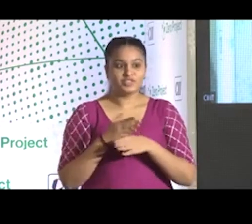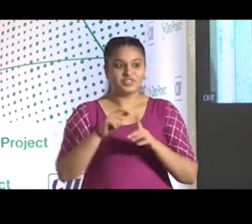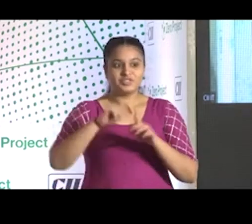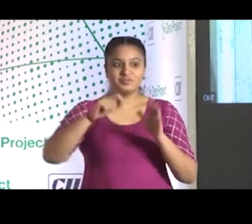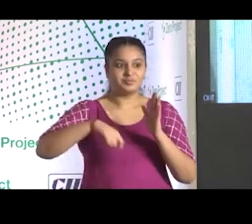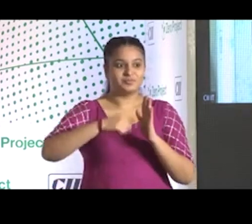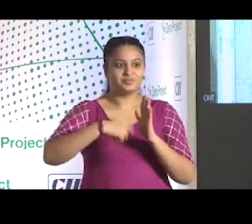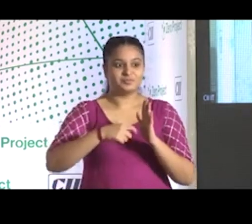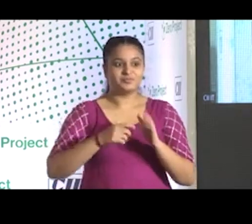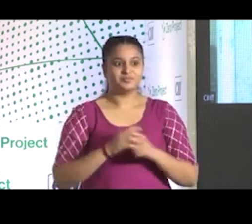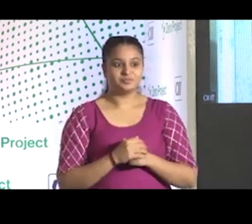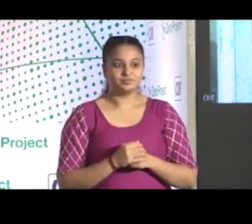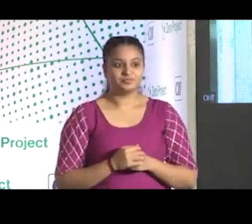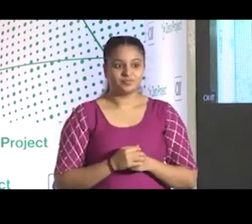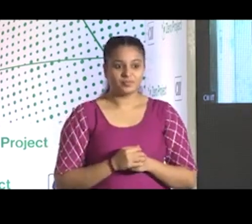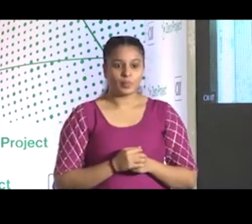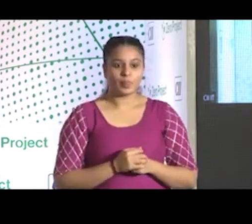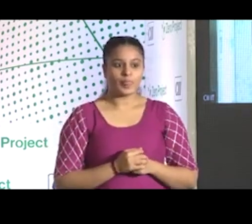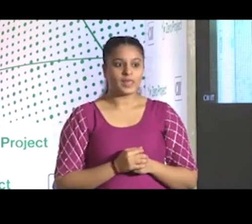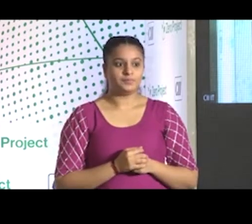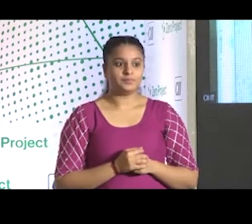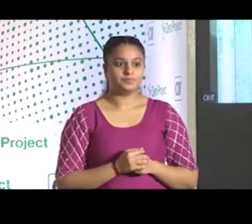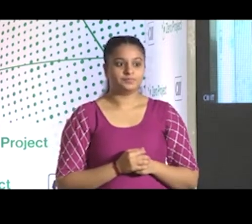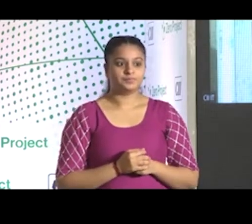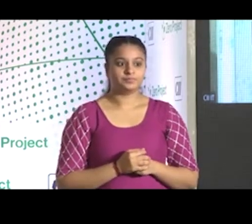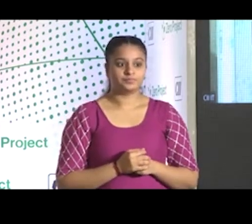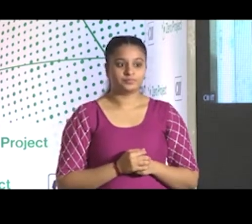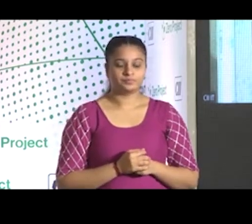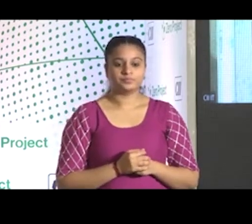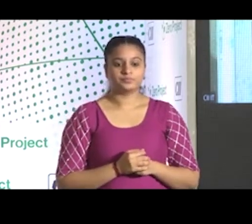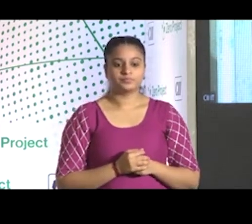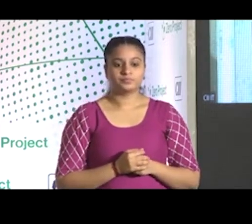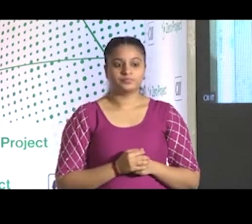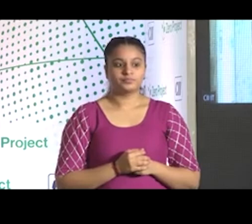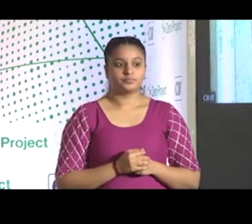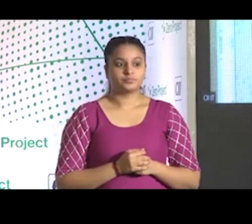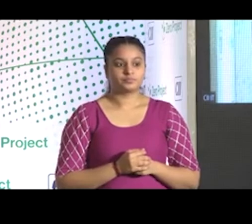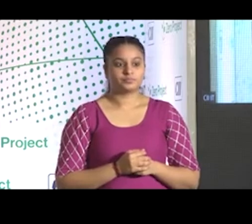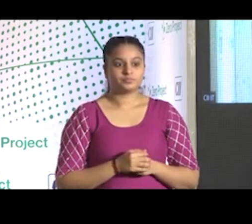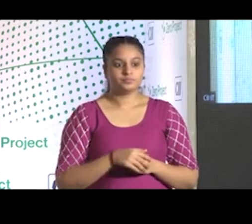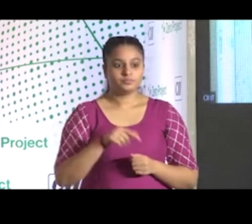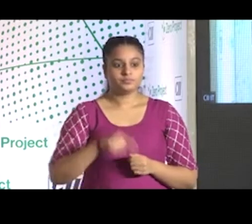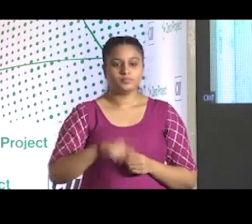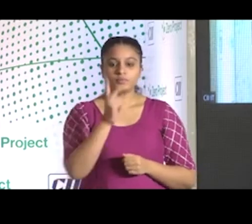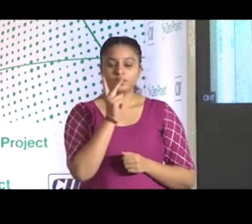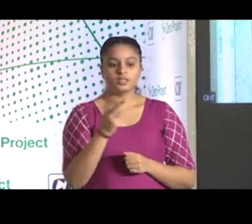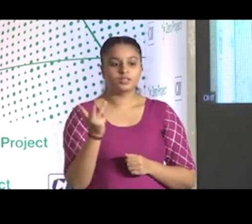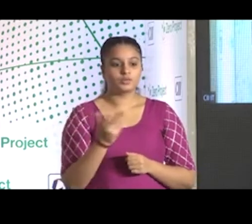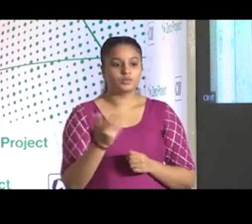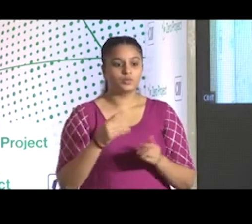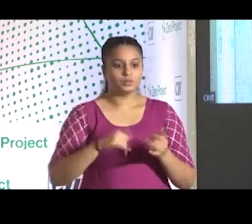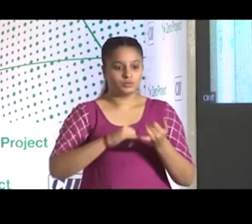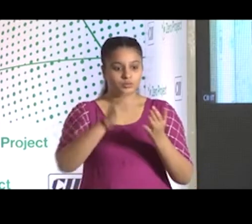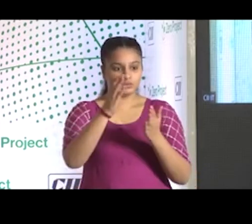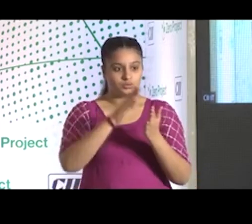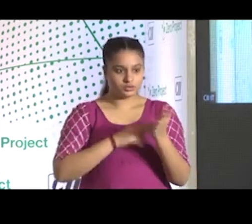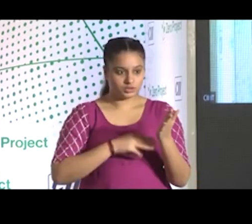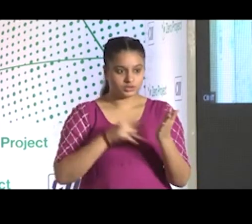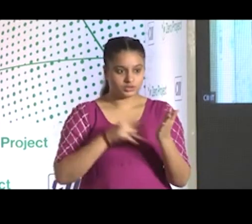and the ideas and innovations and bring this to one conference day. And these six sessions are first on impact investing.